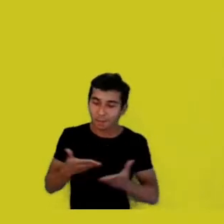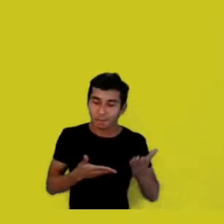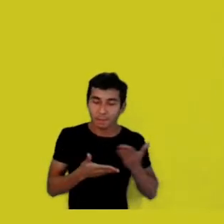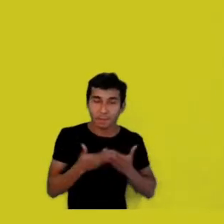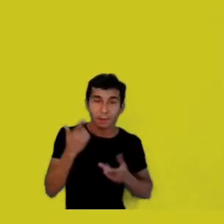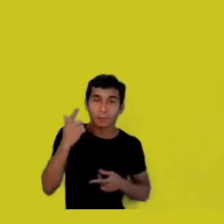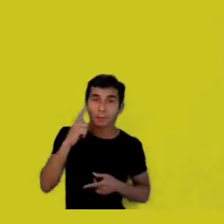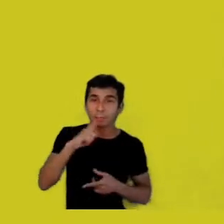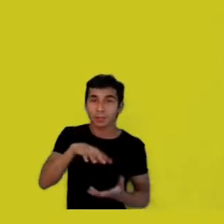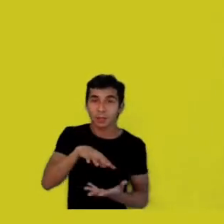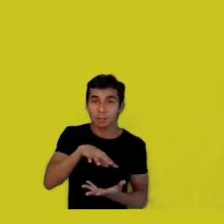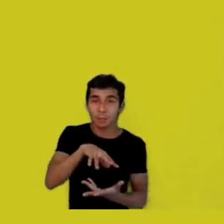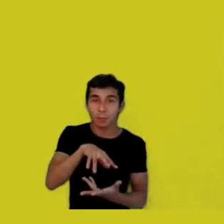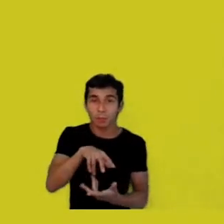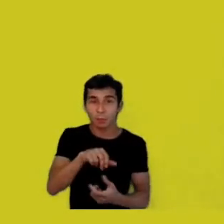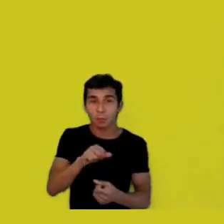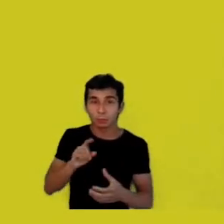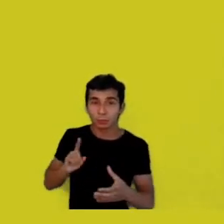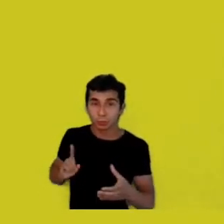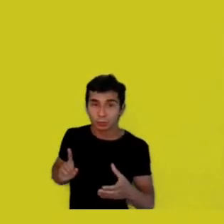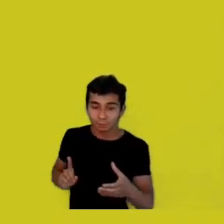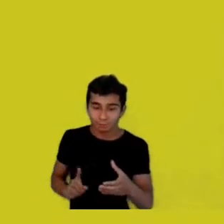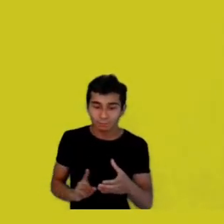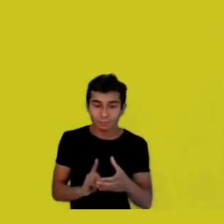come with such great power.